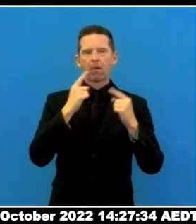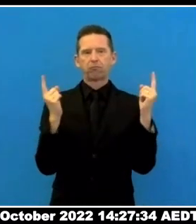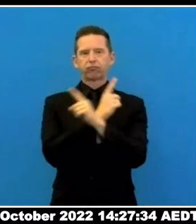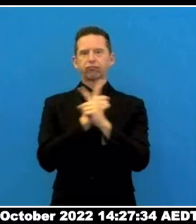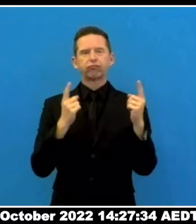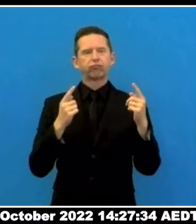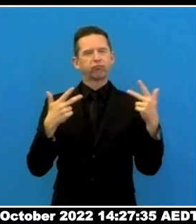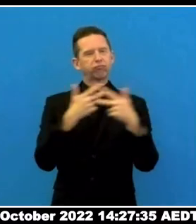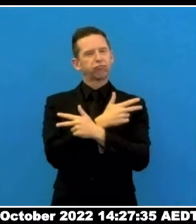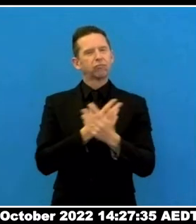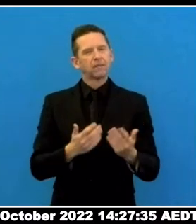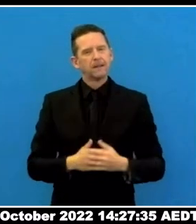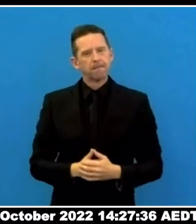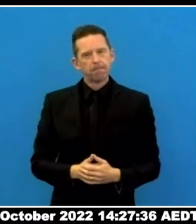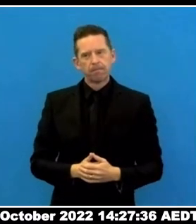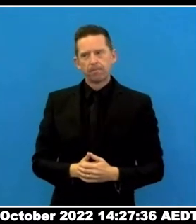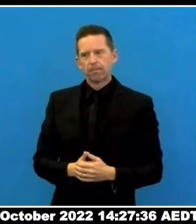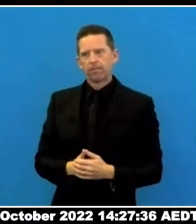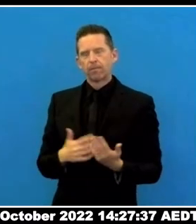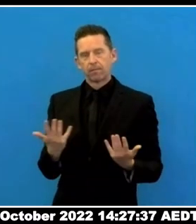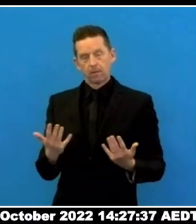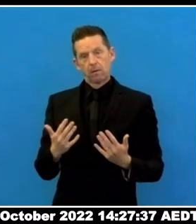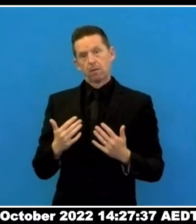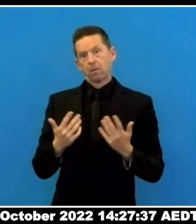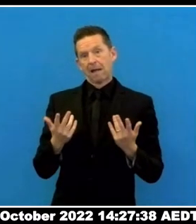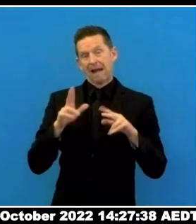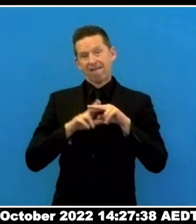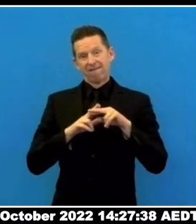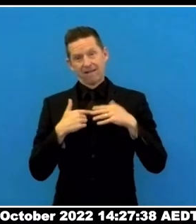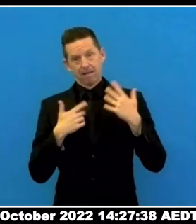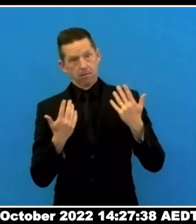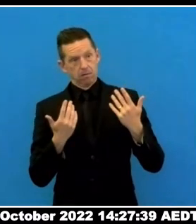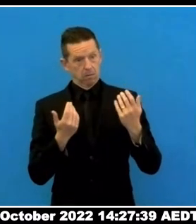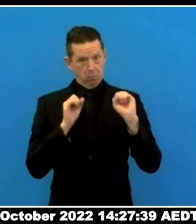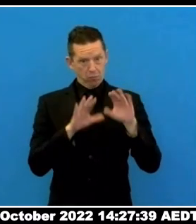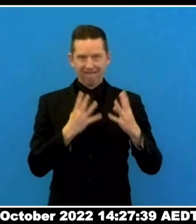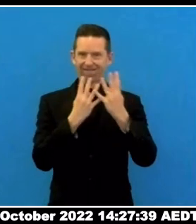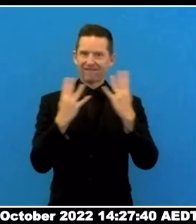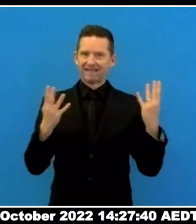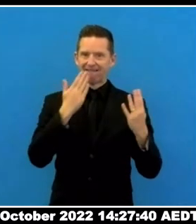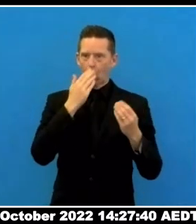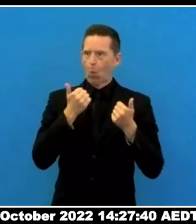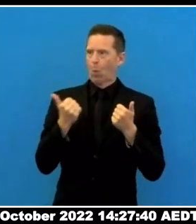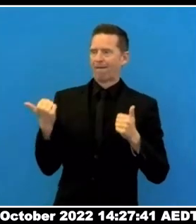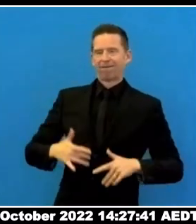Without well, constructing the fence in the front yard, you know, will give her that opportunity to feel like she's left the house